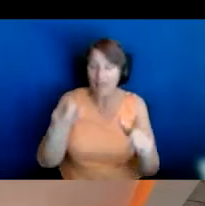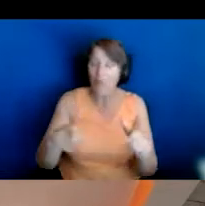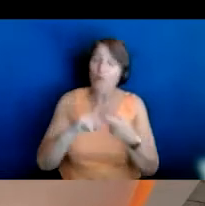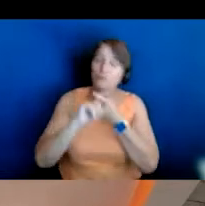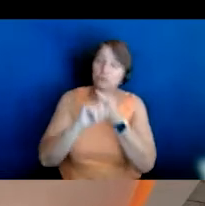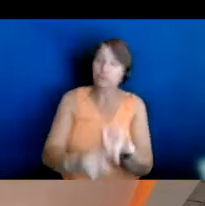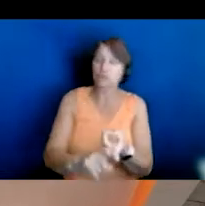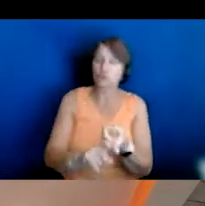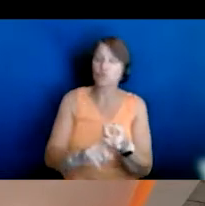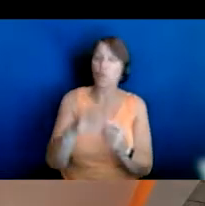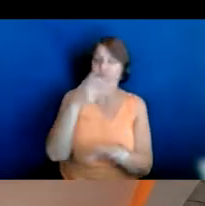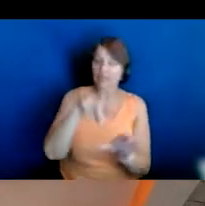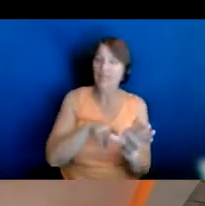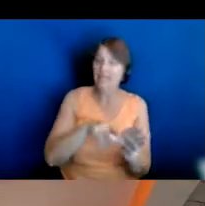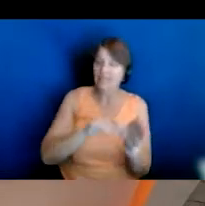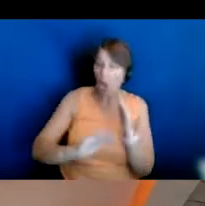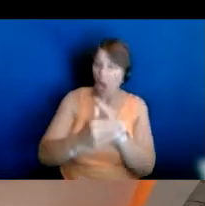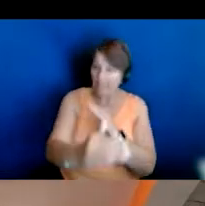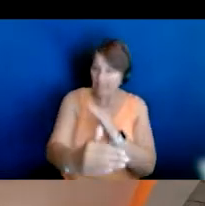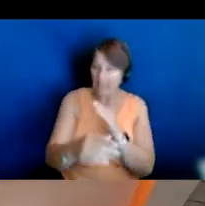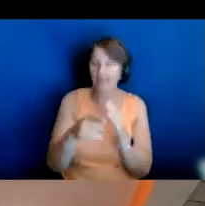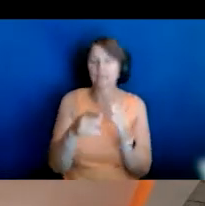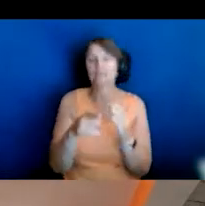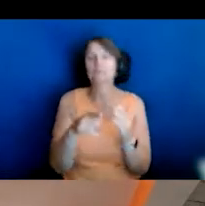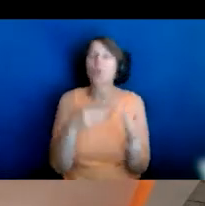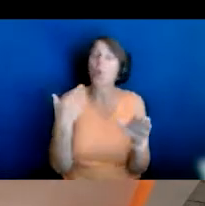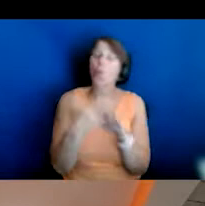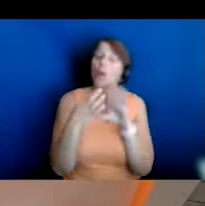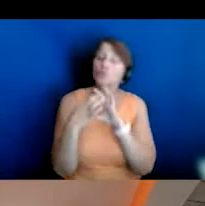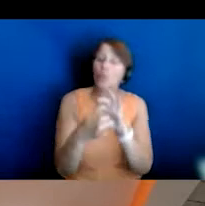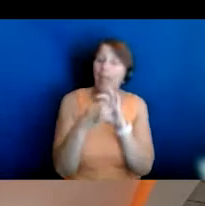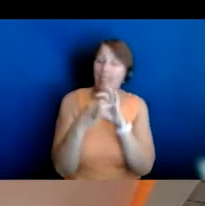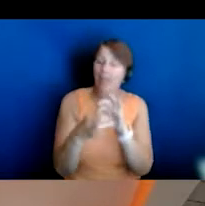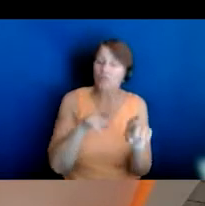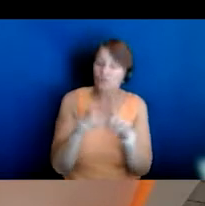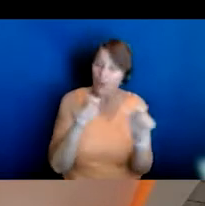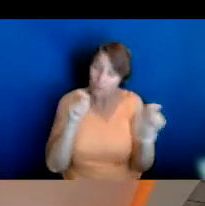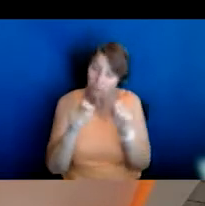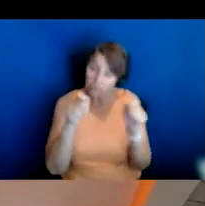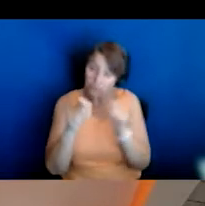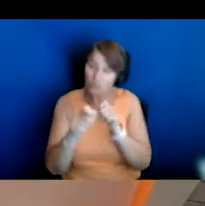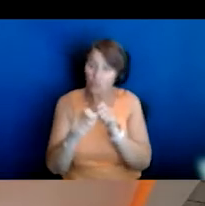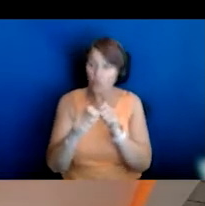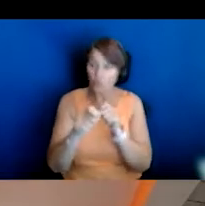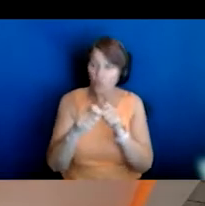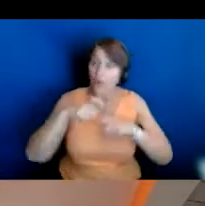gardening here with the caveat that we would work together to try to transition this to a permanent farm with no more promises than that.